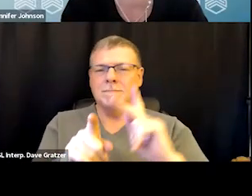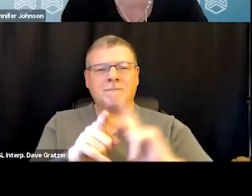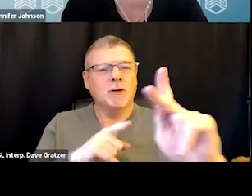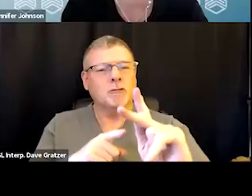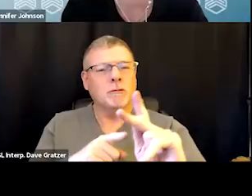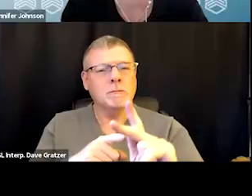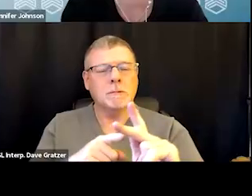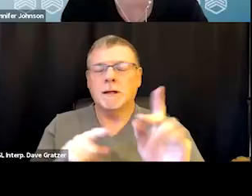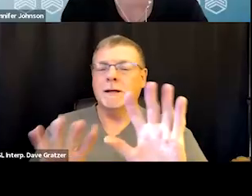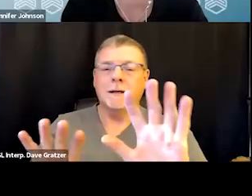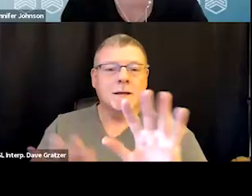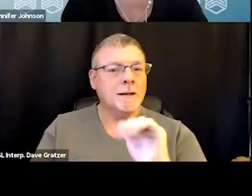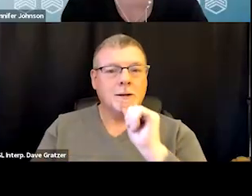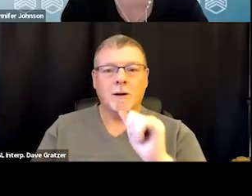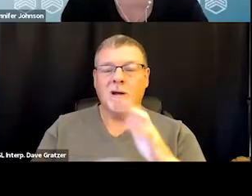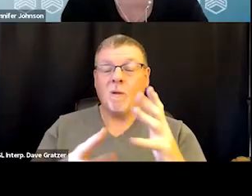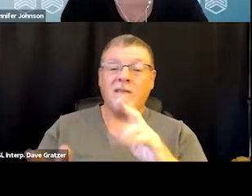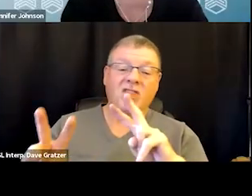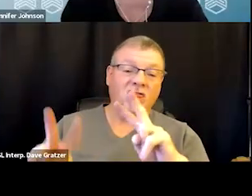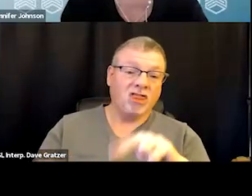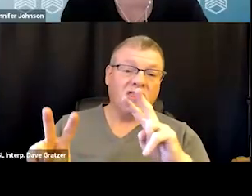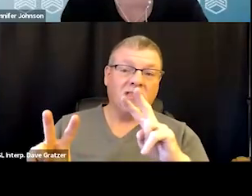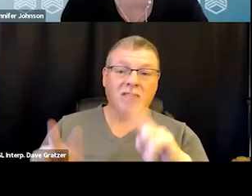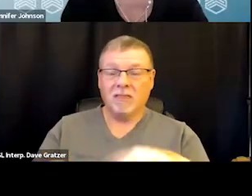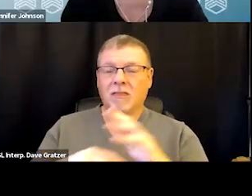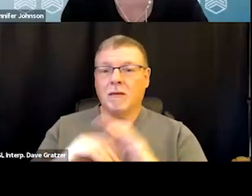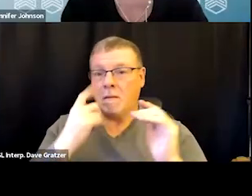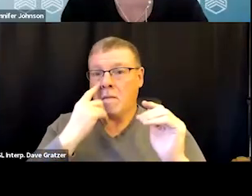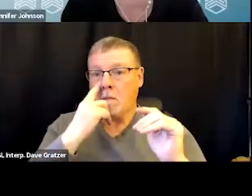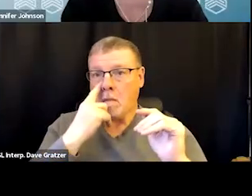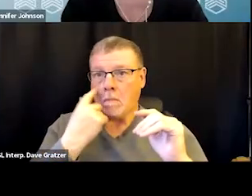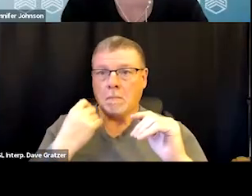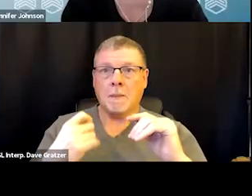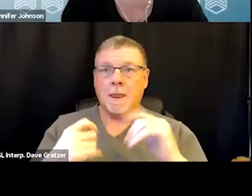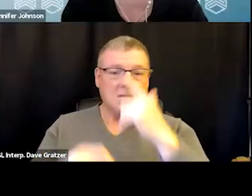You just don't wanna be Debbie Downer or somebody who's whining, um, because you don't like a result.